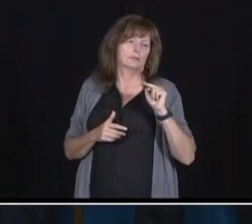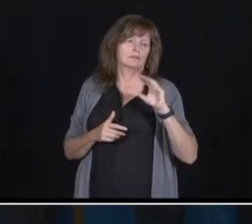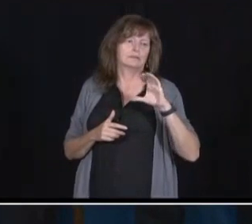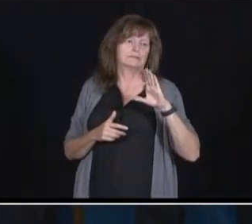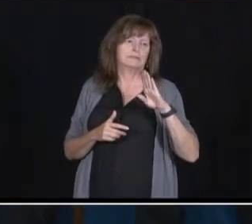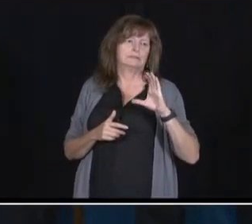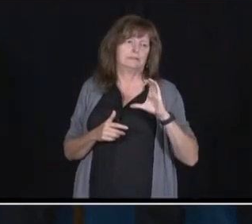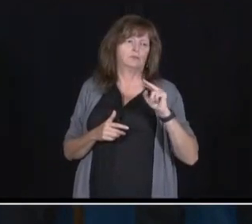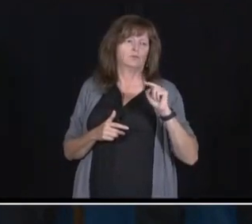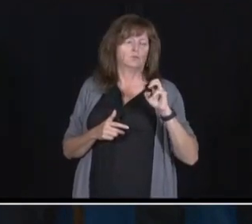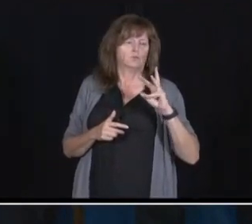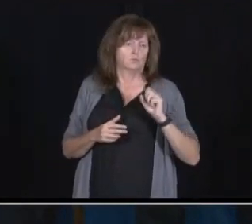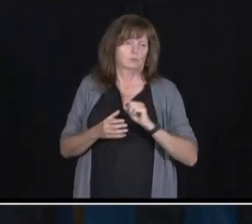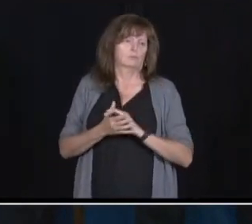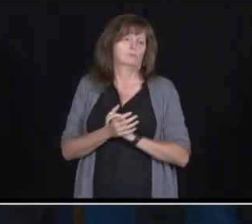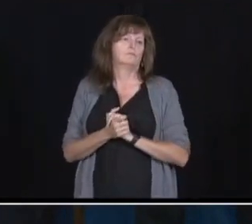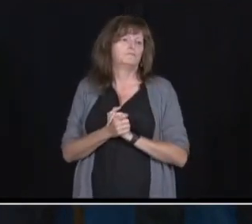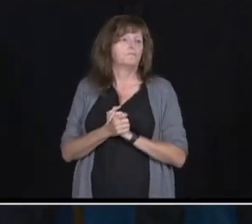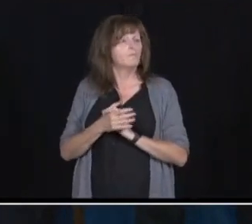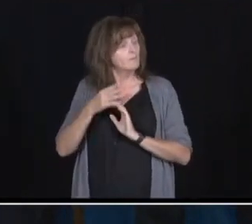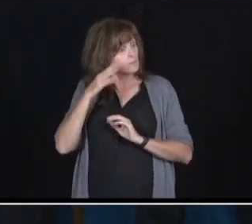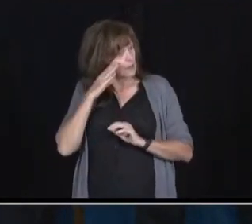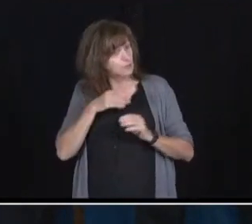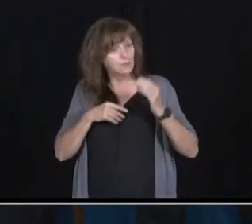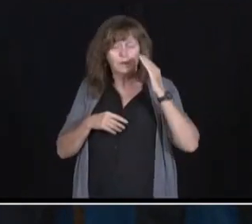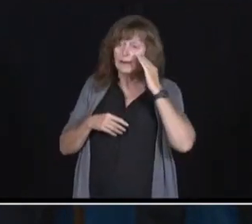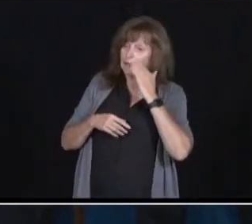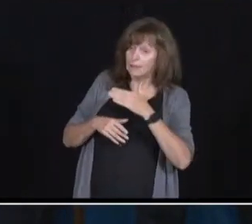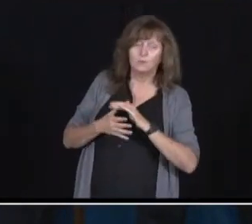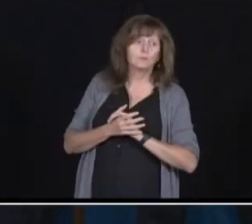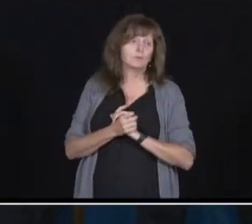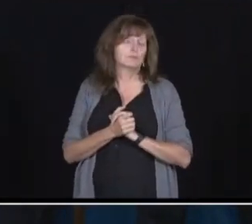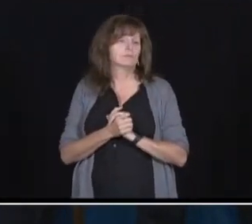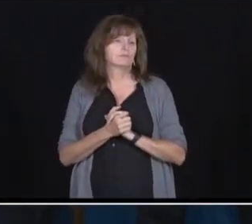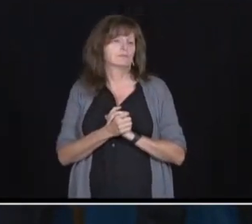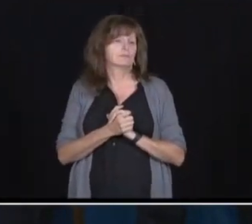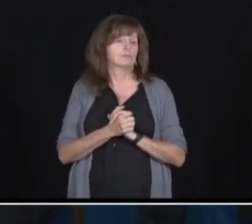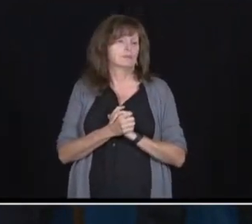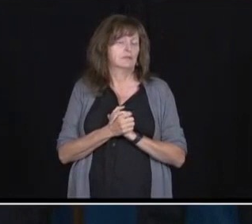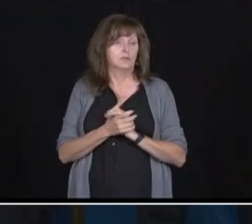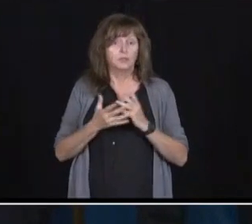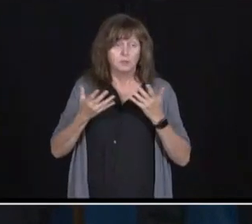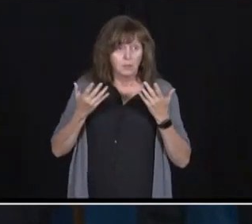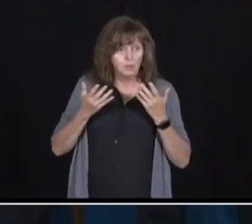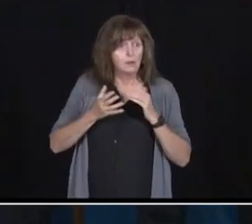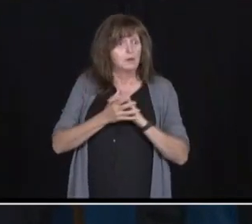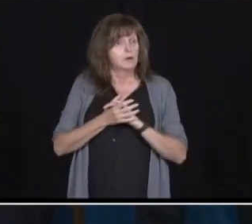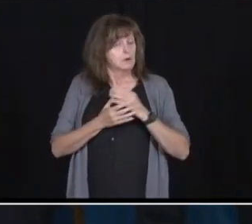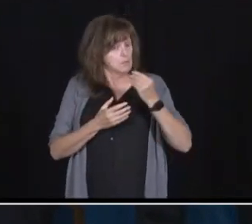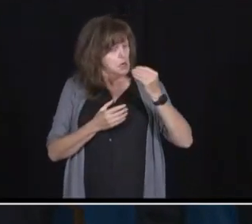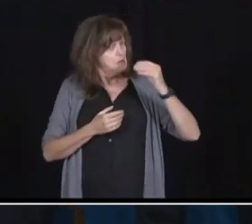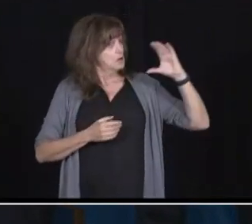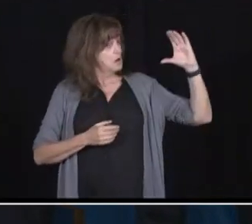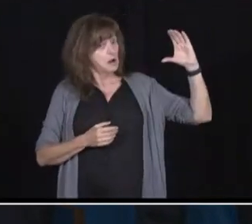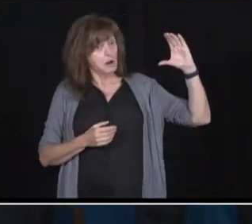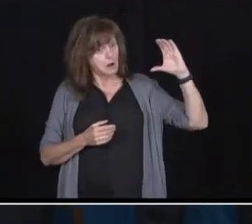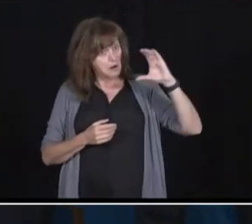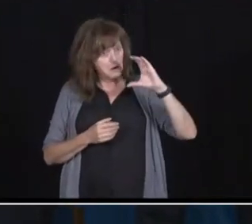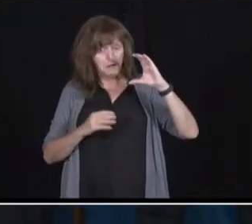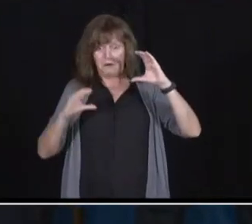health unit. So there is a full team approach to deal with any issues of if and when they arise. Next question.